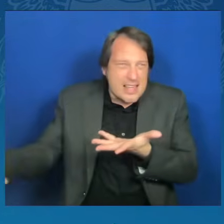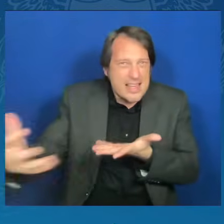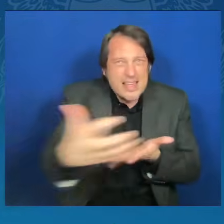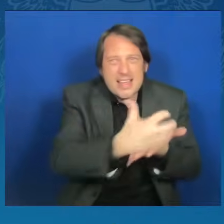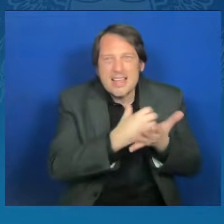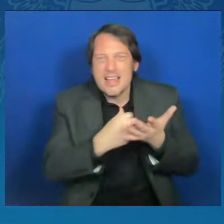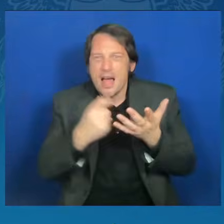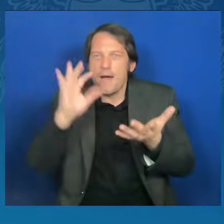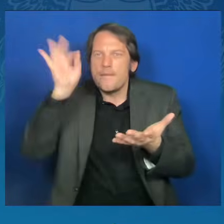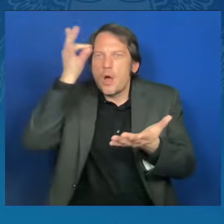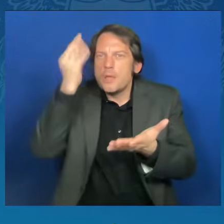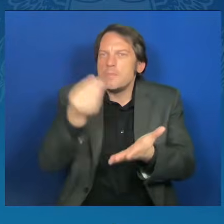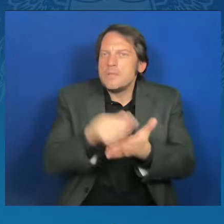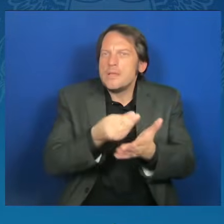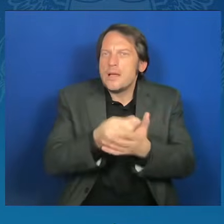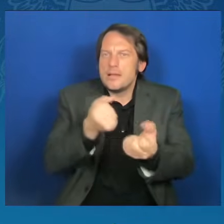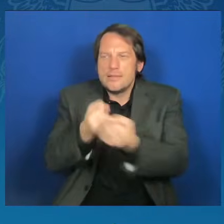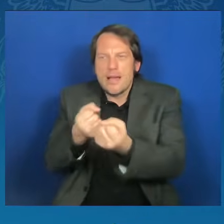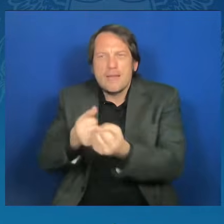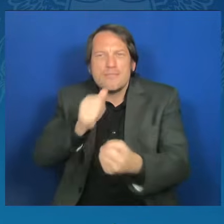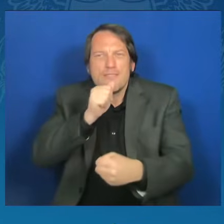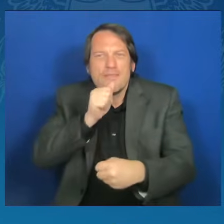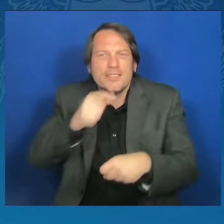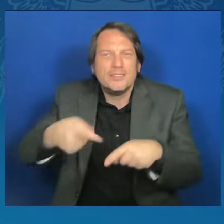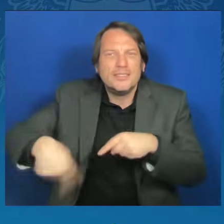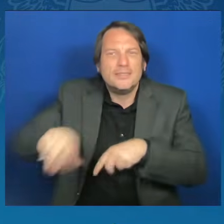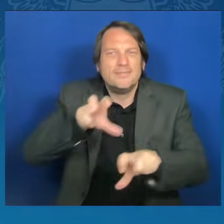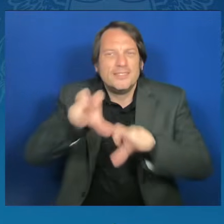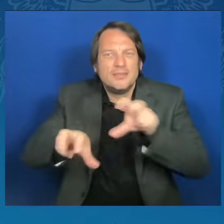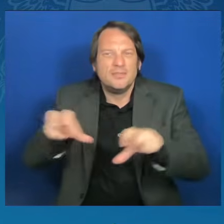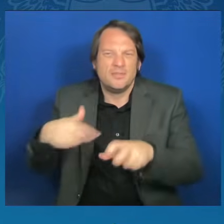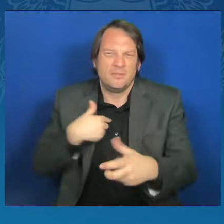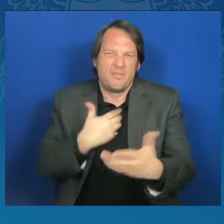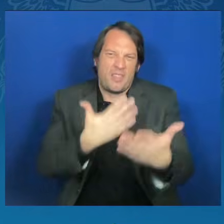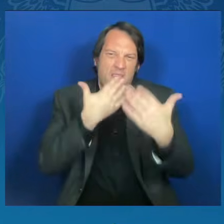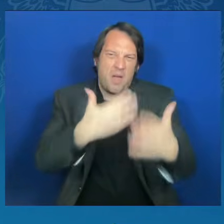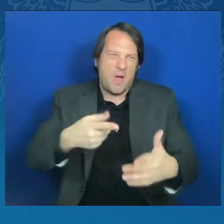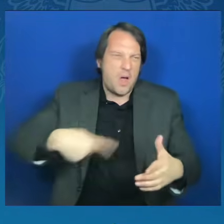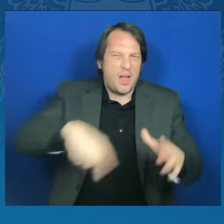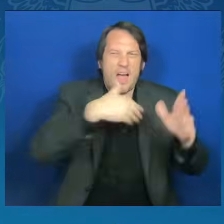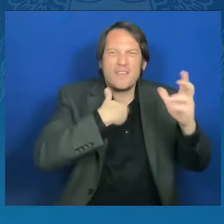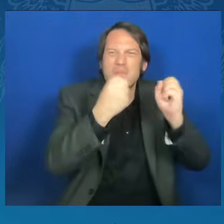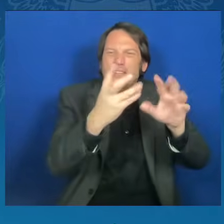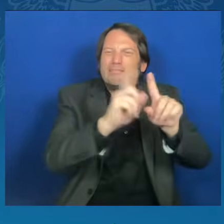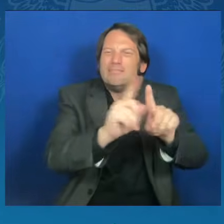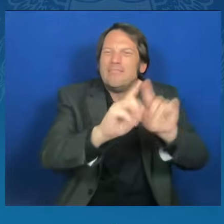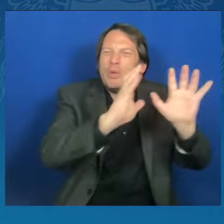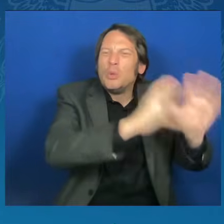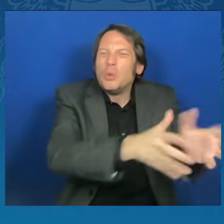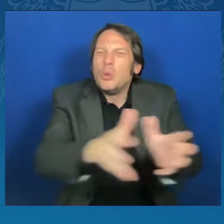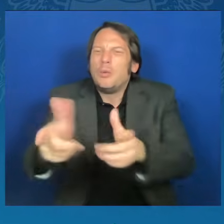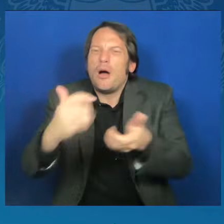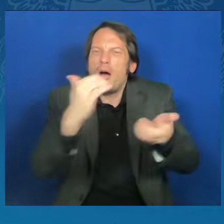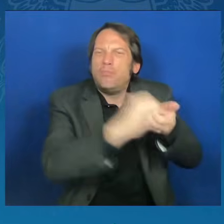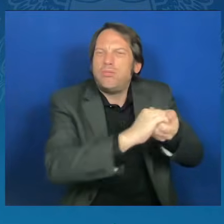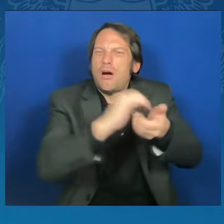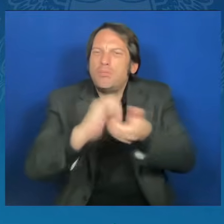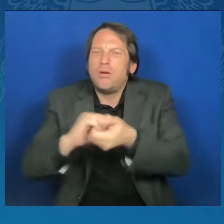and technology companies who have all worked with us and worked with our administration once we created this coalition to, again,